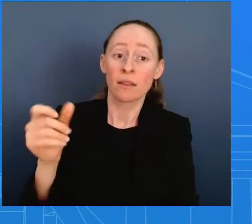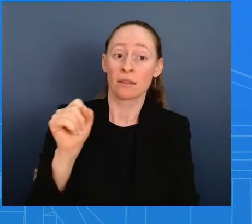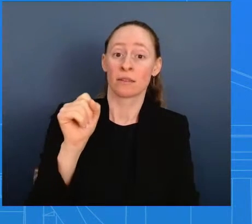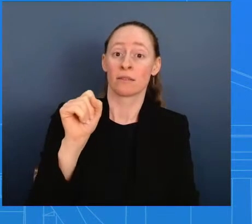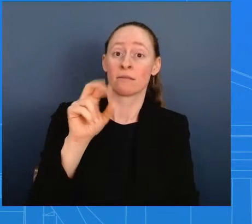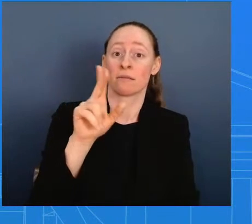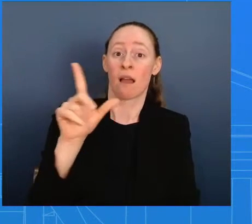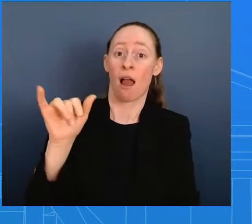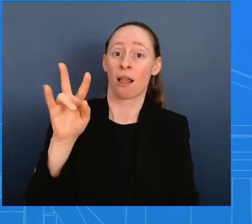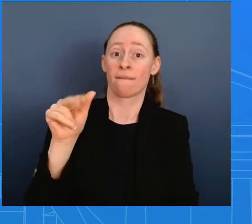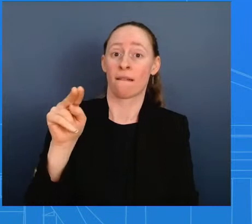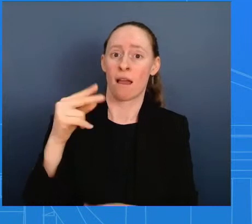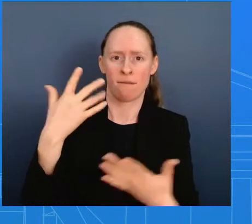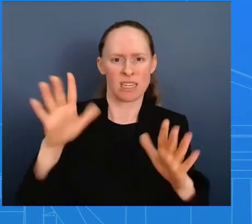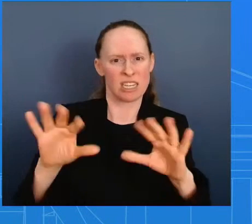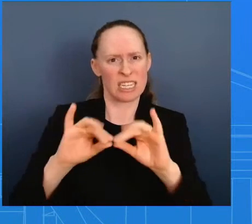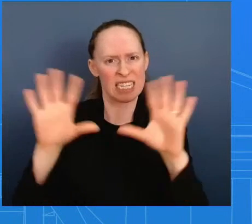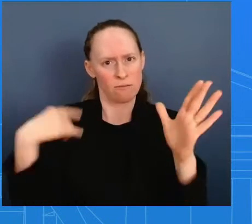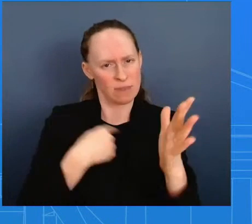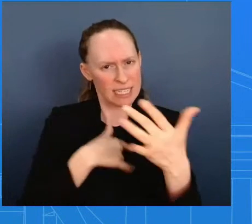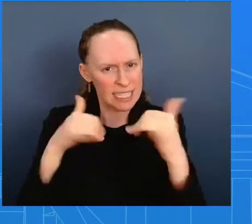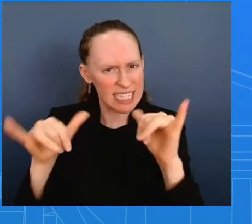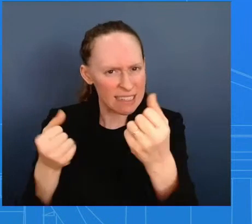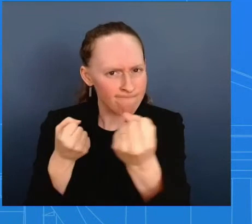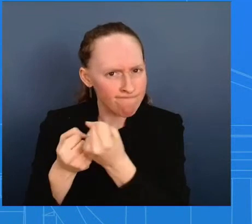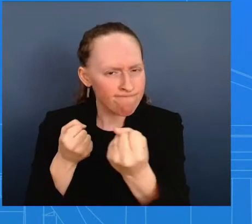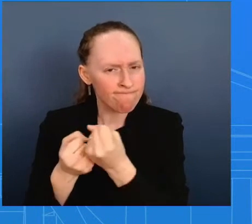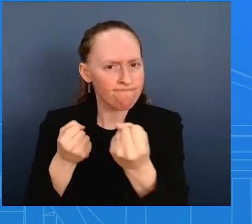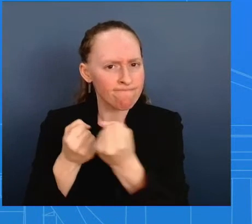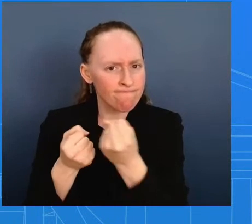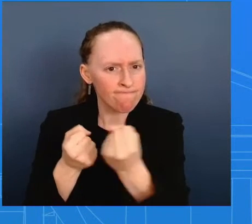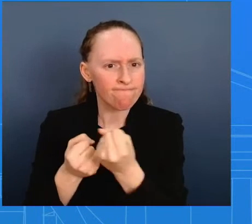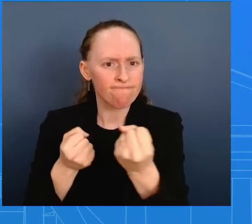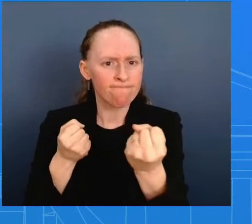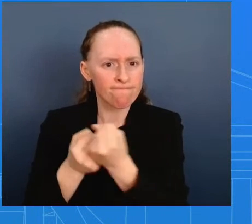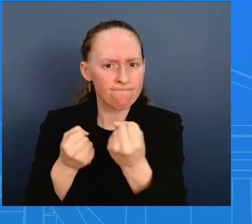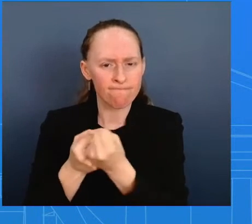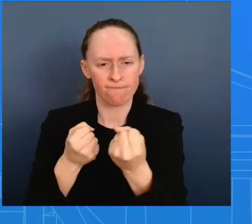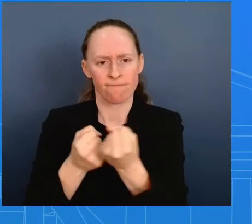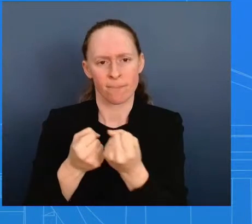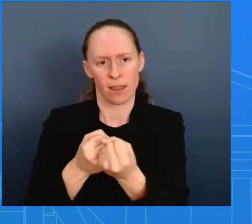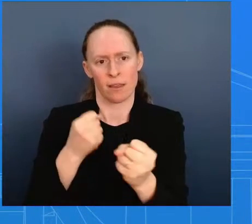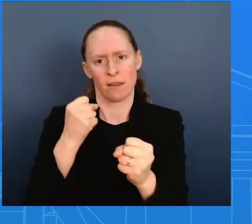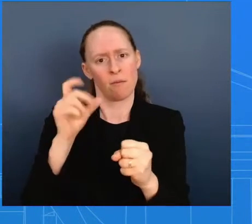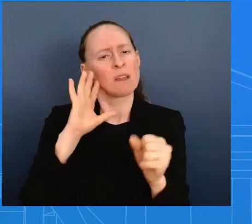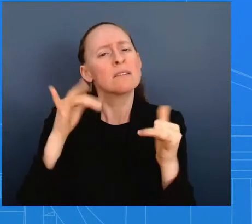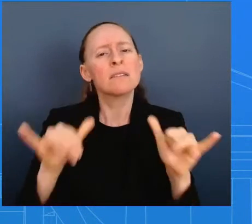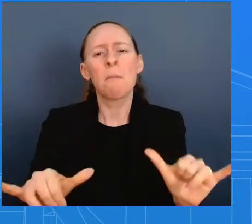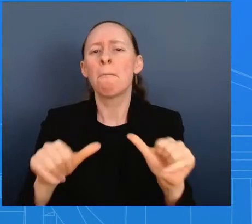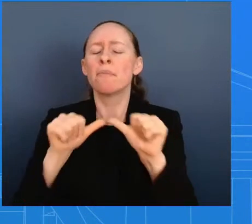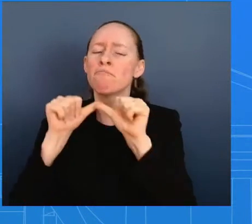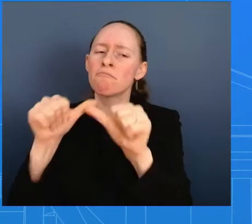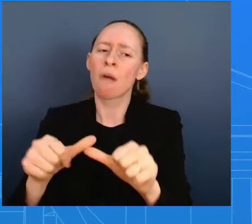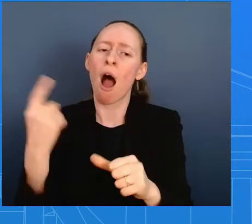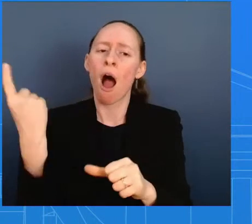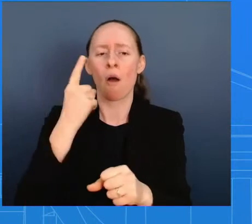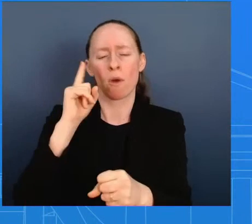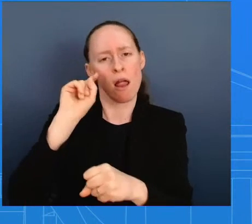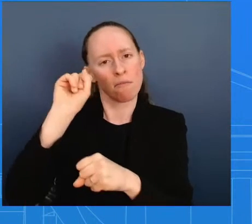That is ironclad. That is what we want to make sure that, you know, they are able to defend themselves. And so, I think all of that remains to be true: